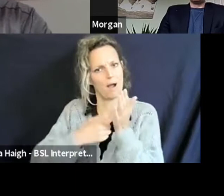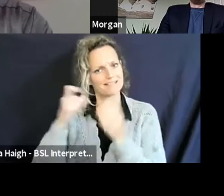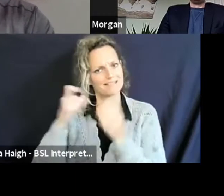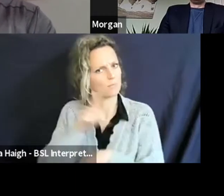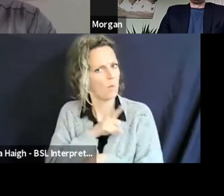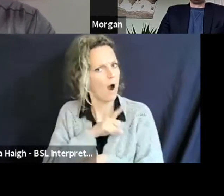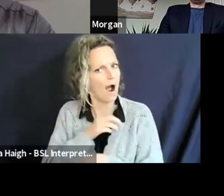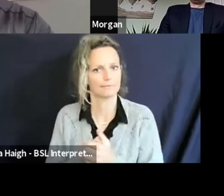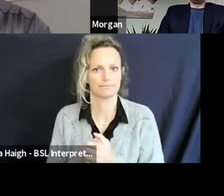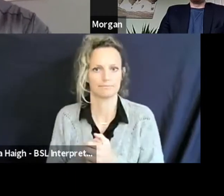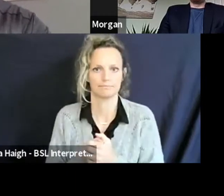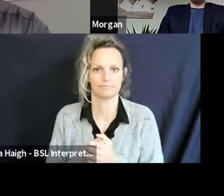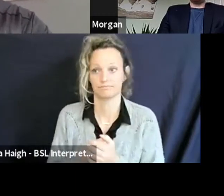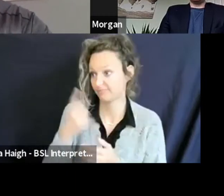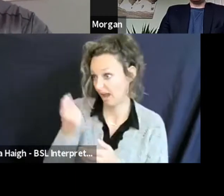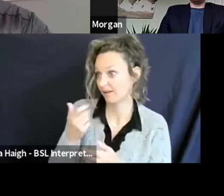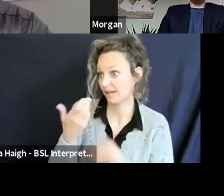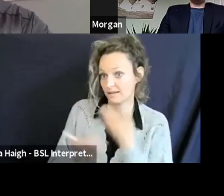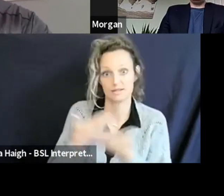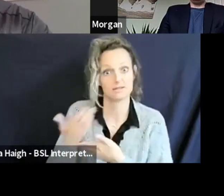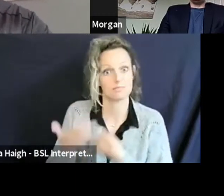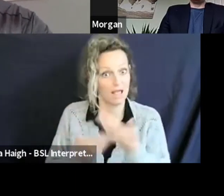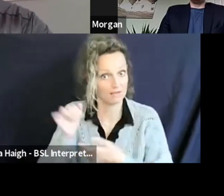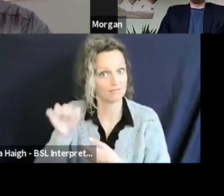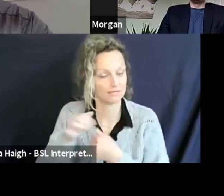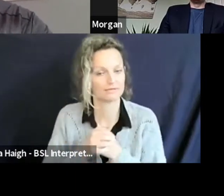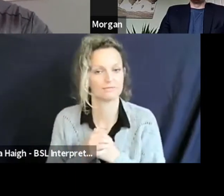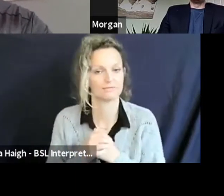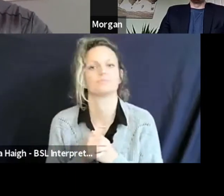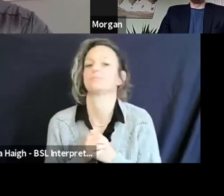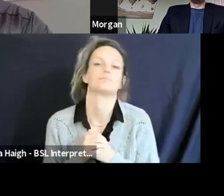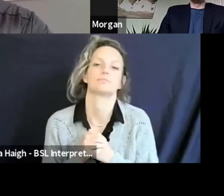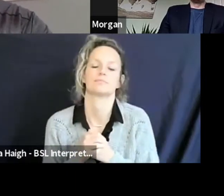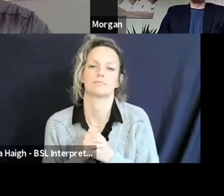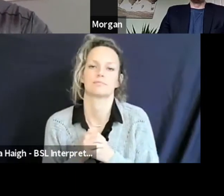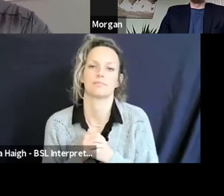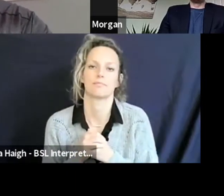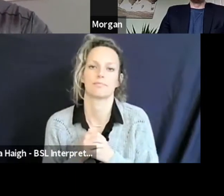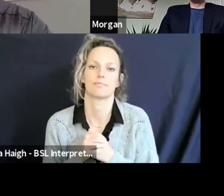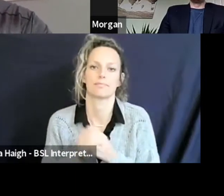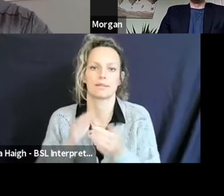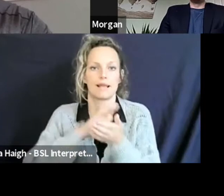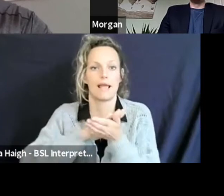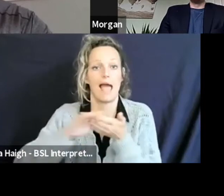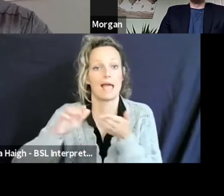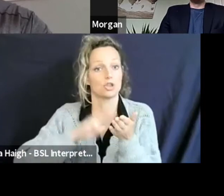Why is recruiting disabled candidates important to HMRC? Can you explain that to us?